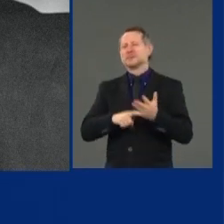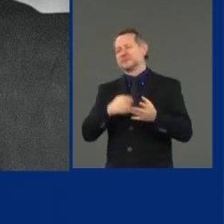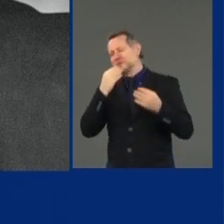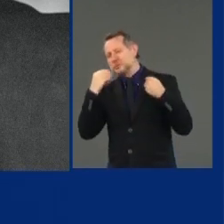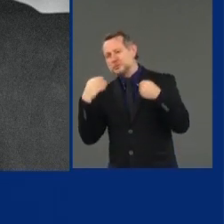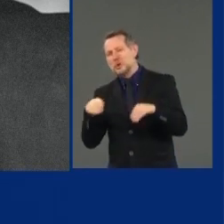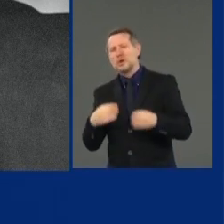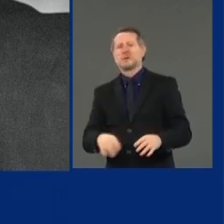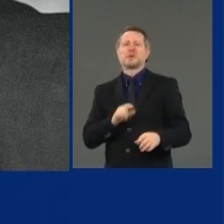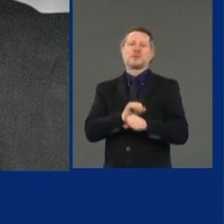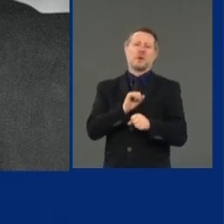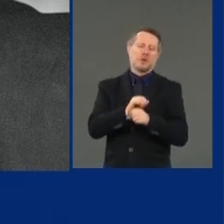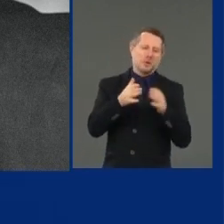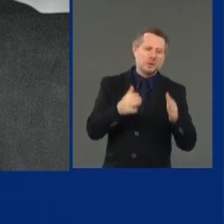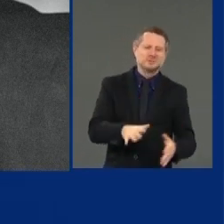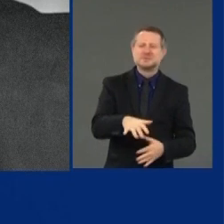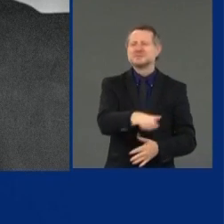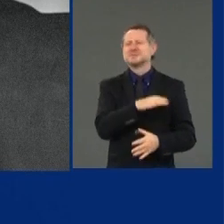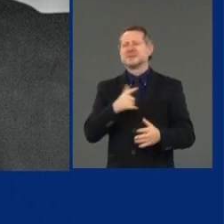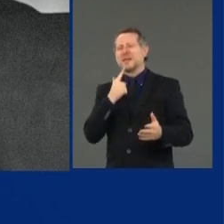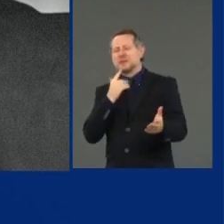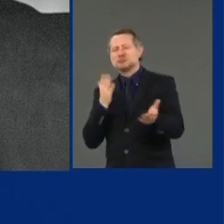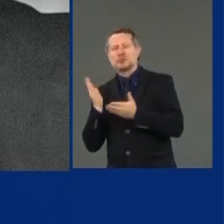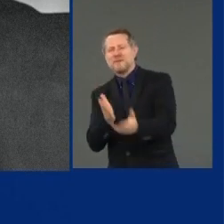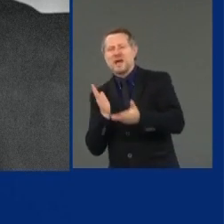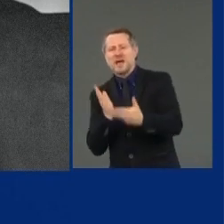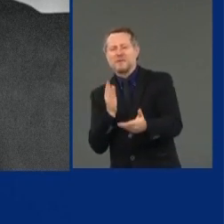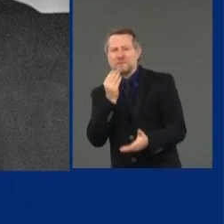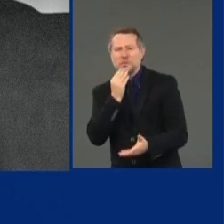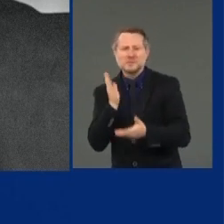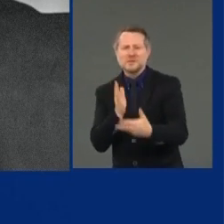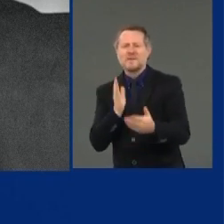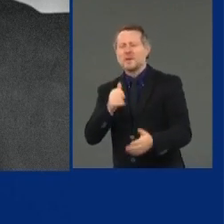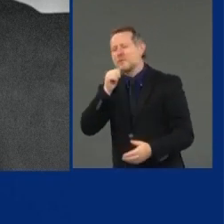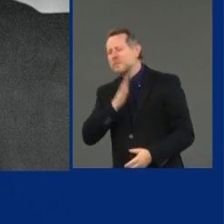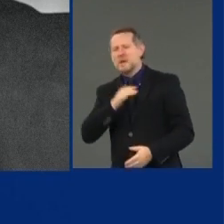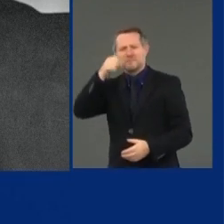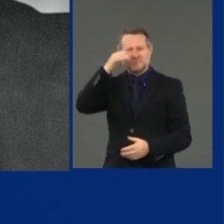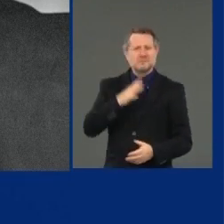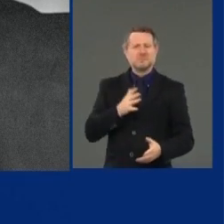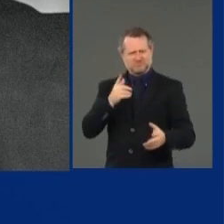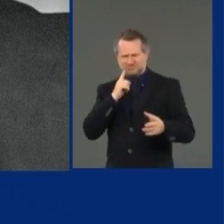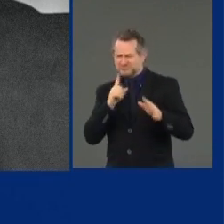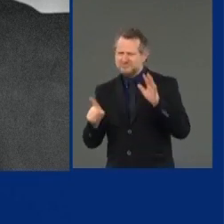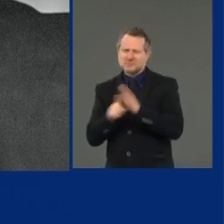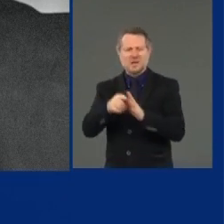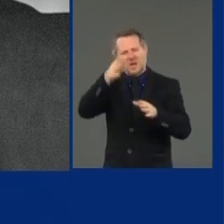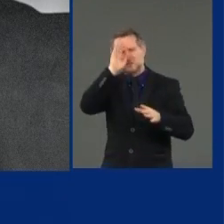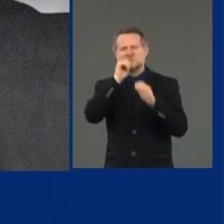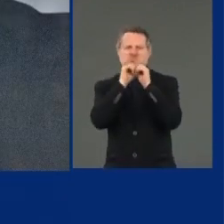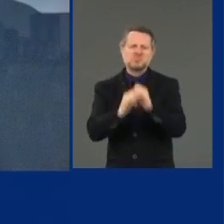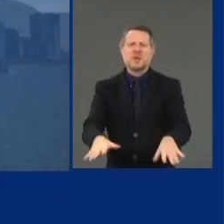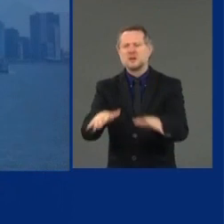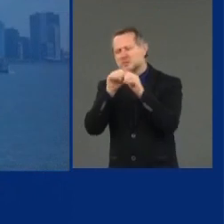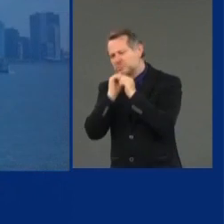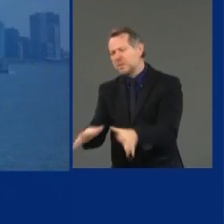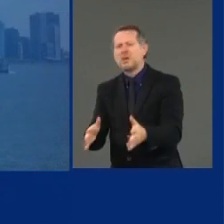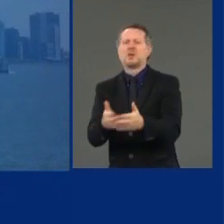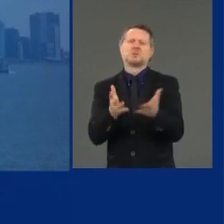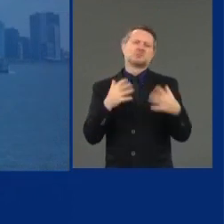DEPARTMENT, EMS, GROCERY STORE WORKERS, DELIVERY BOYS, DELIVERY